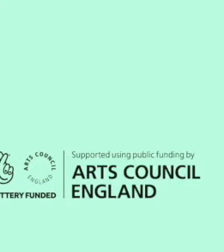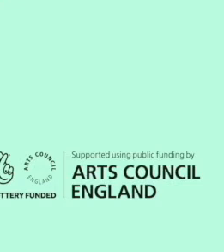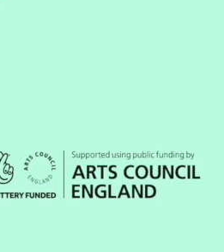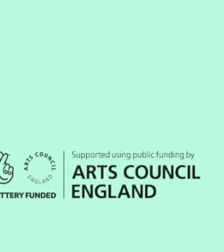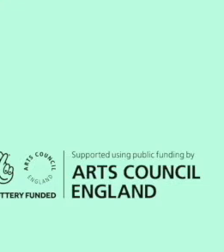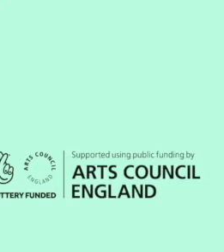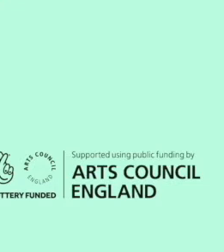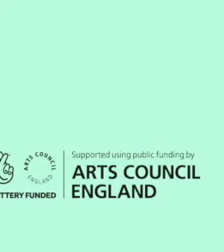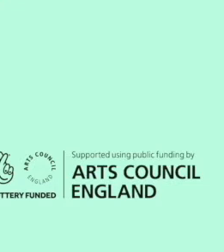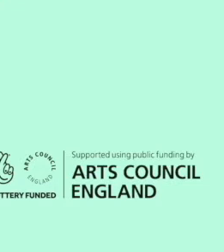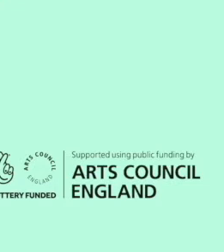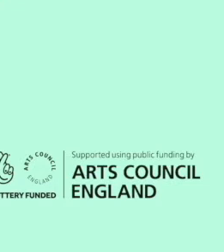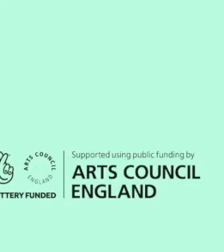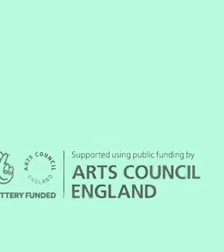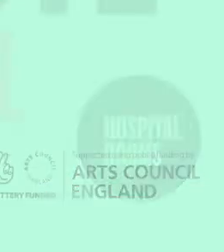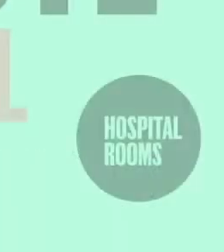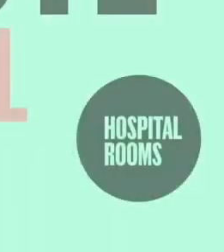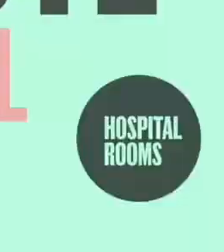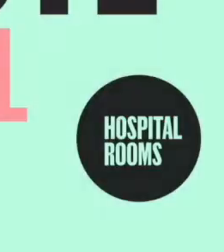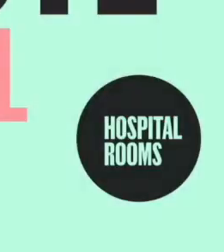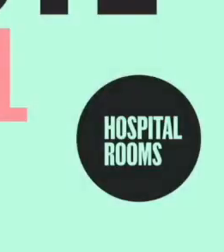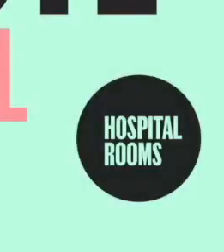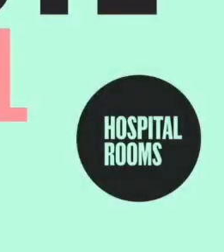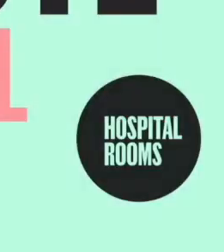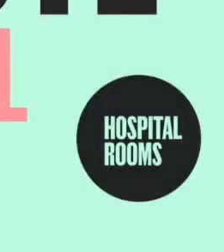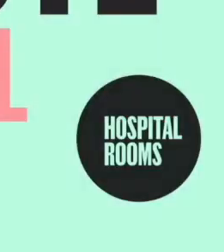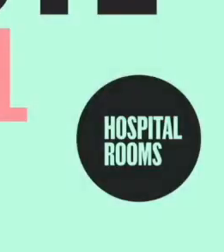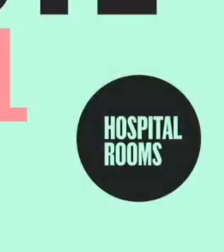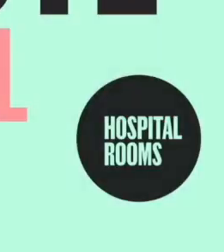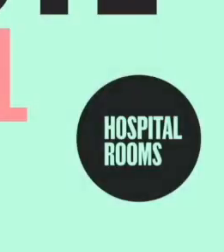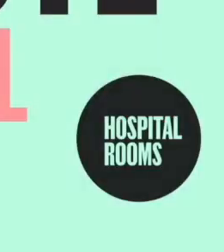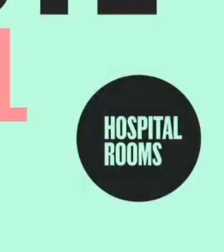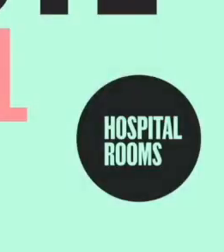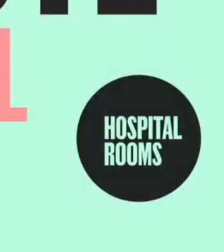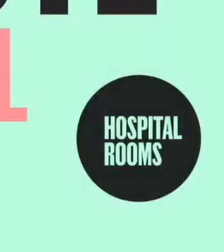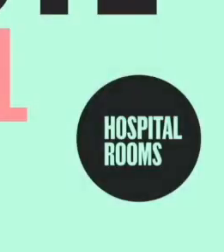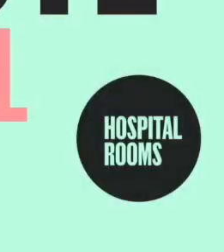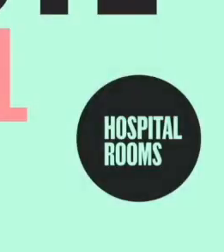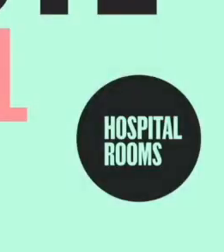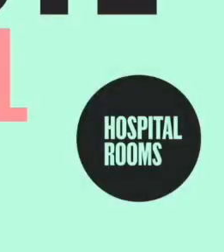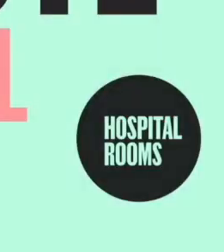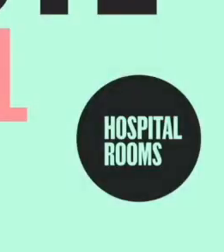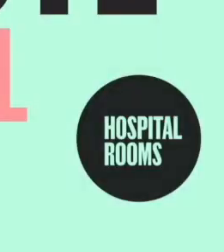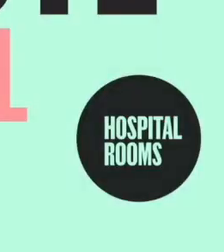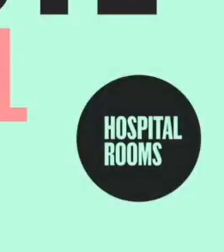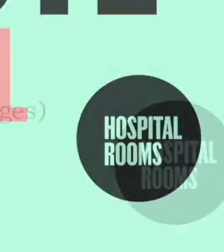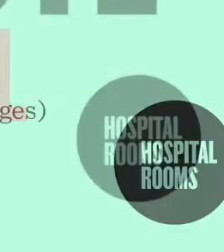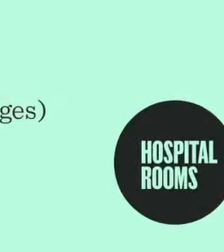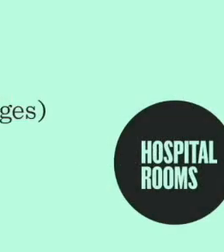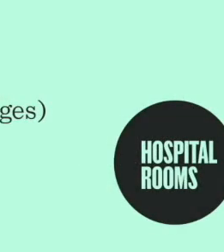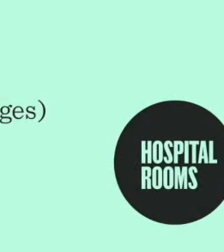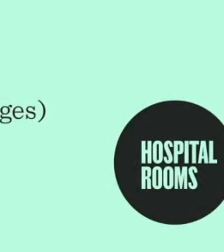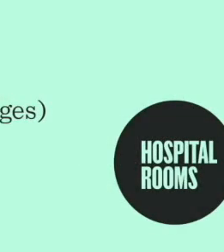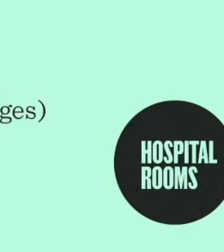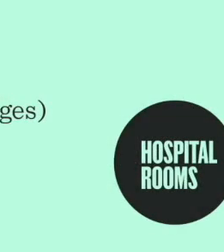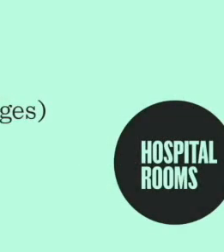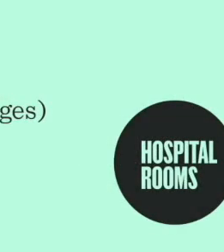So